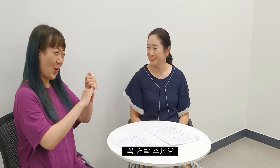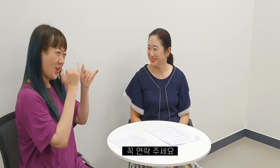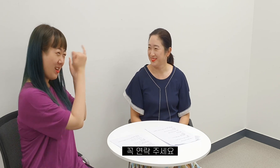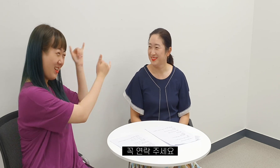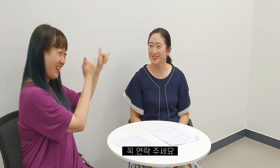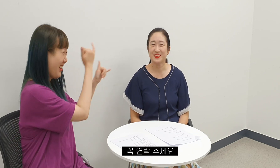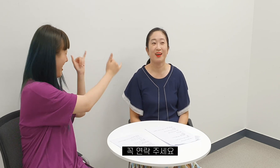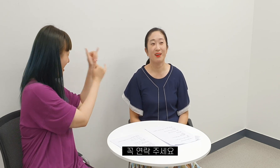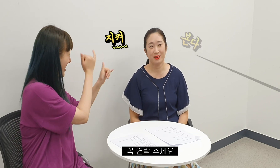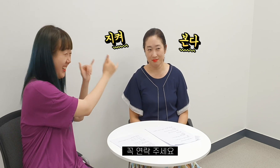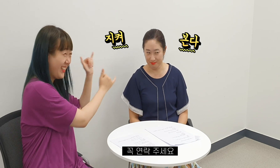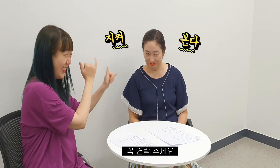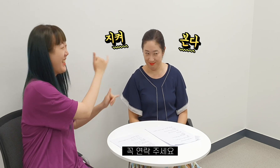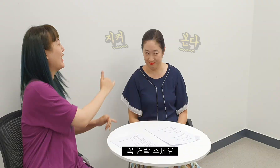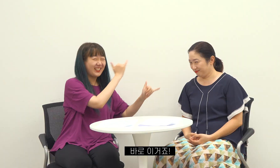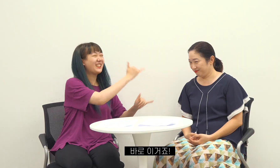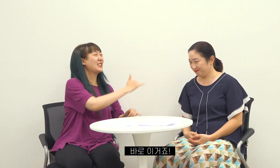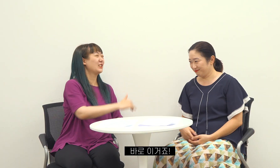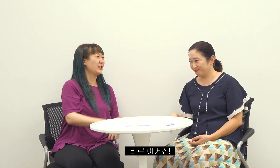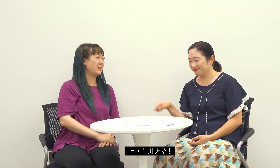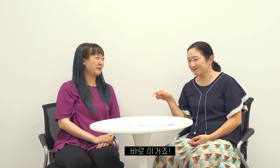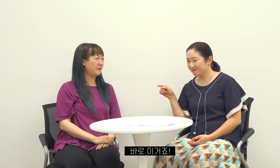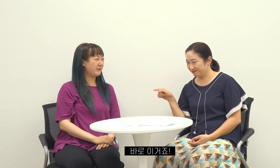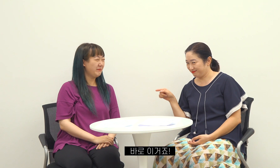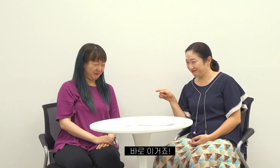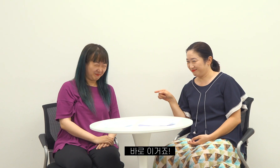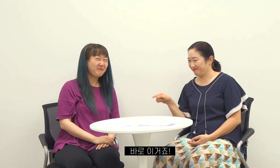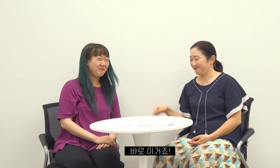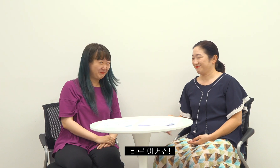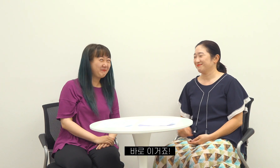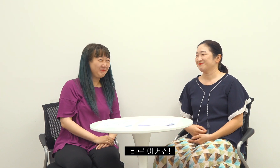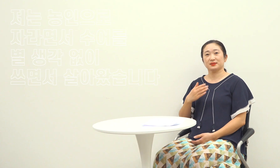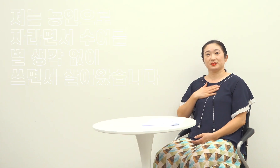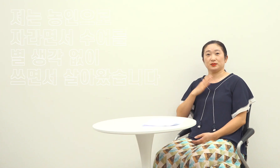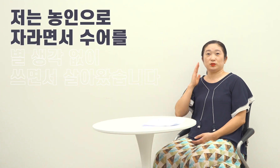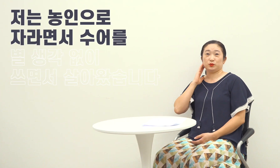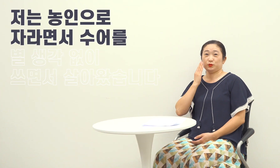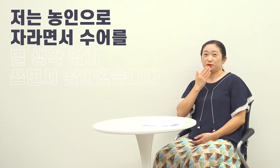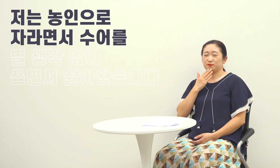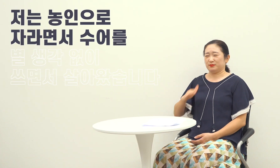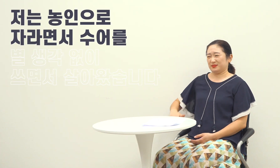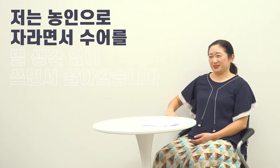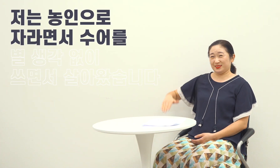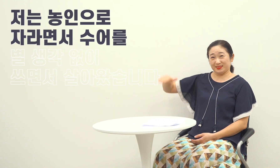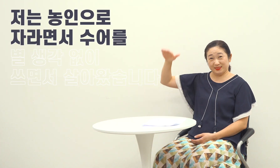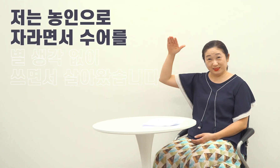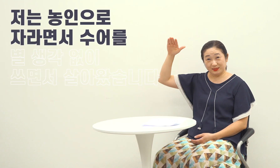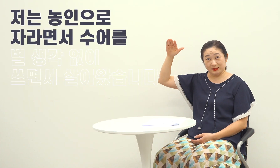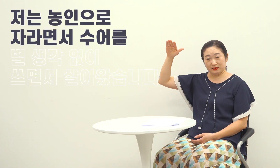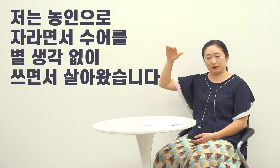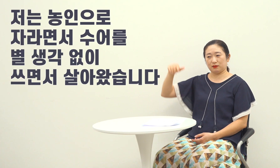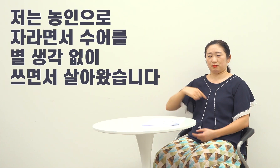Be sure to contact me. That's it! Growing up as a deaf person,